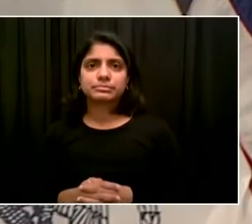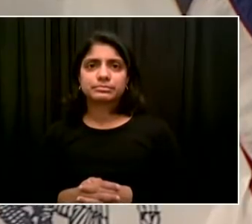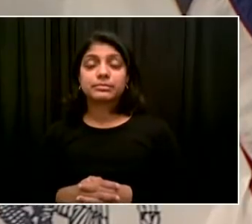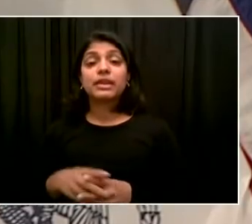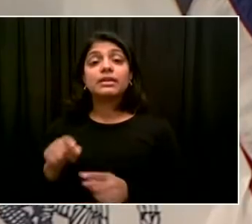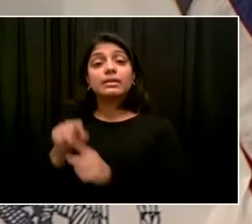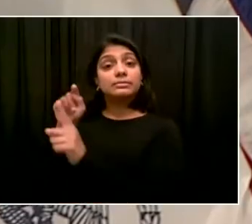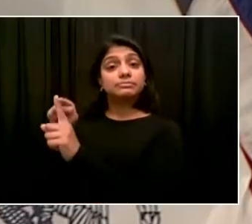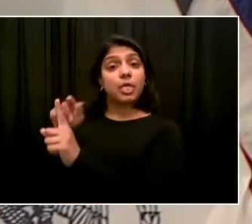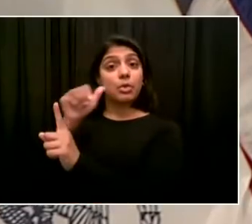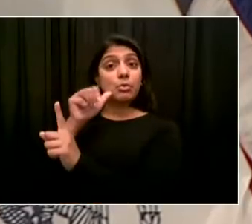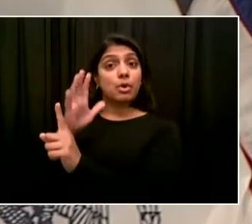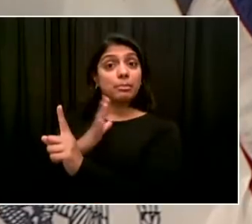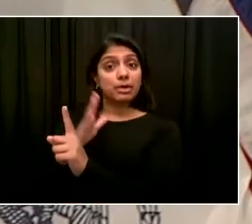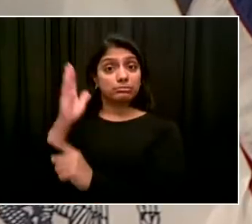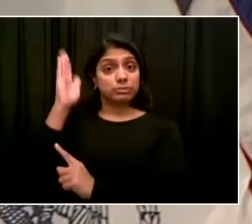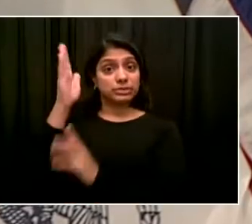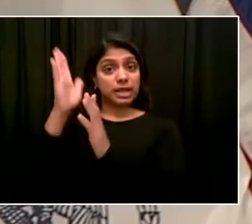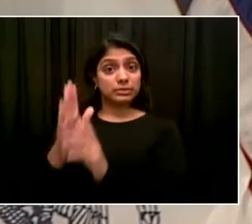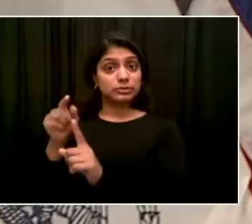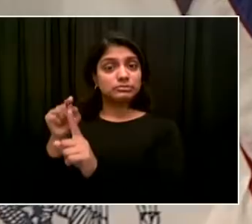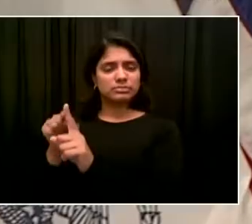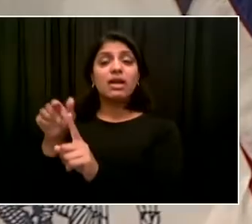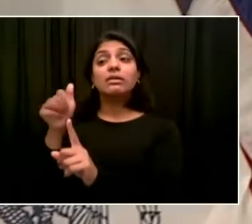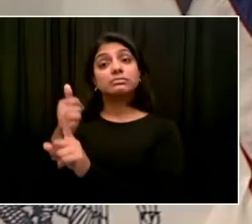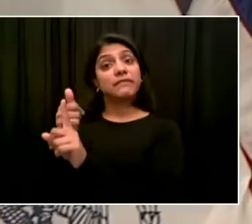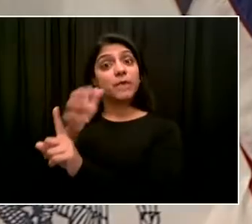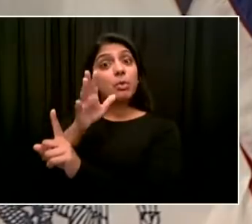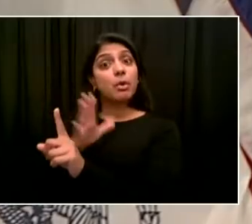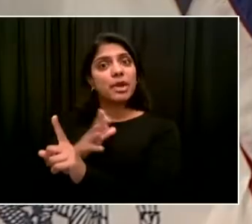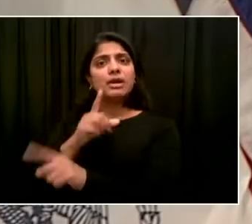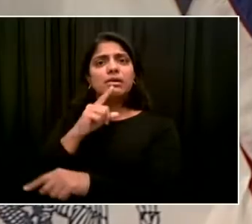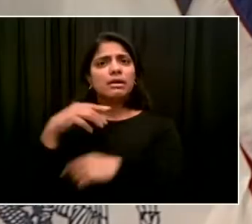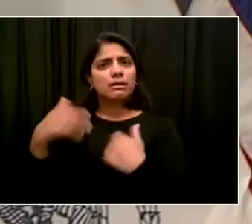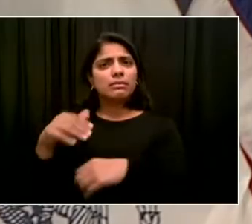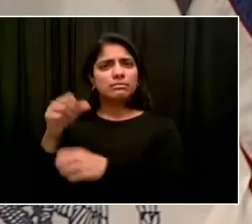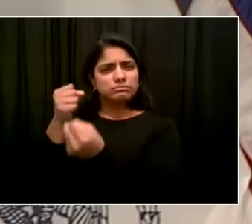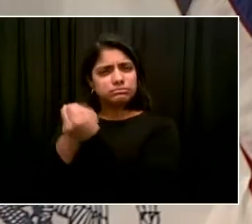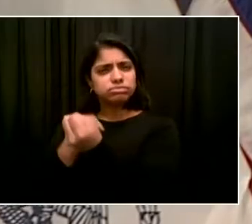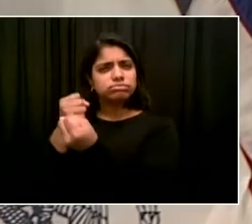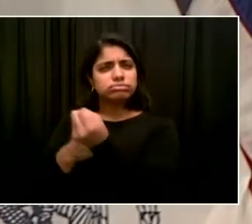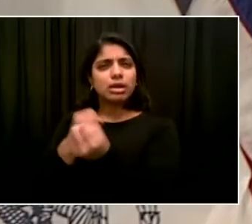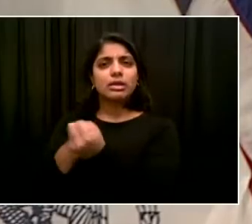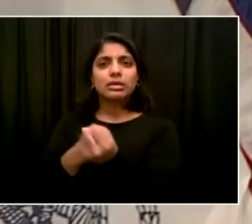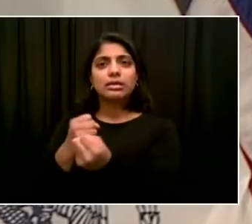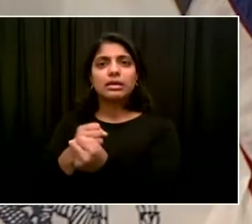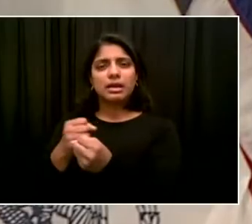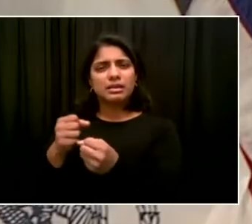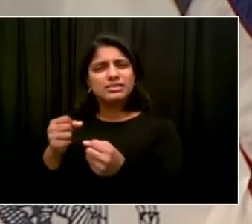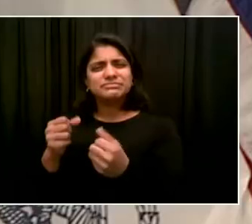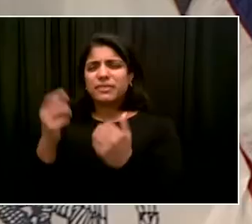KNOW HER LIFE AND CAREER YOU KNOW SHE HAS A PASSION FOR MAKING CERTAIN EVERYDAY PEOPLE